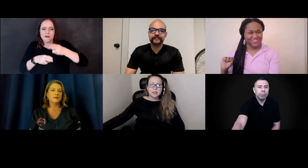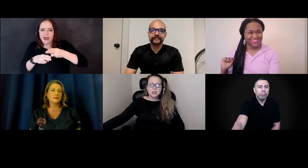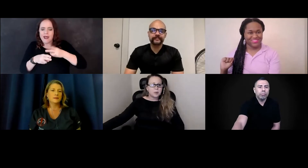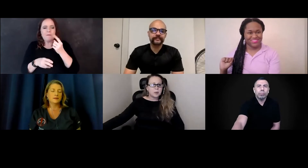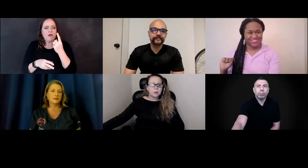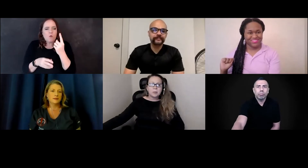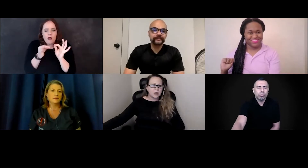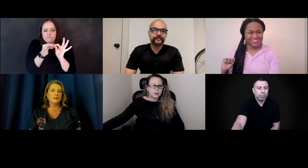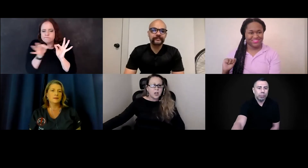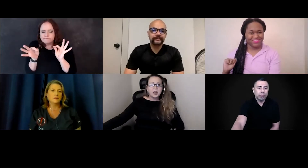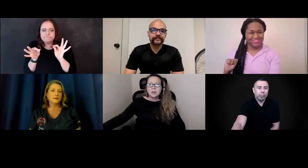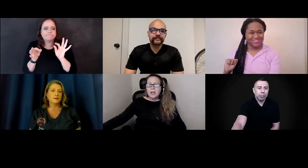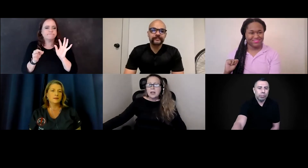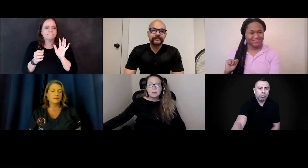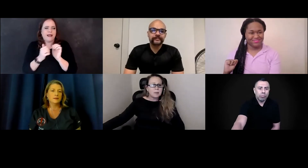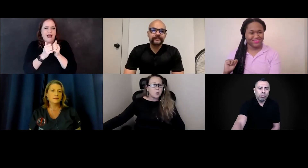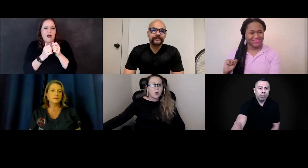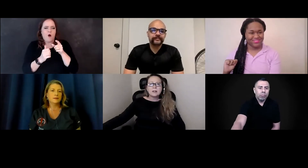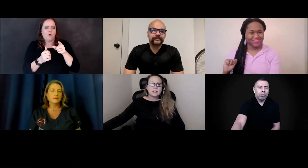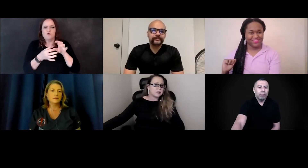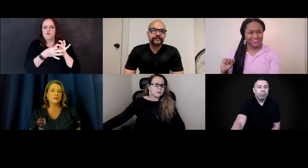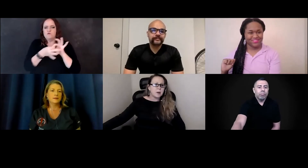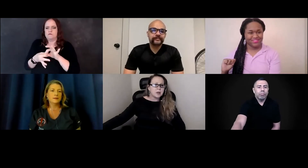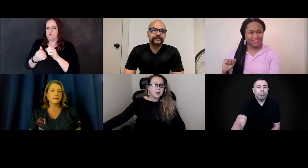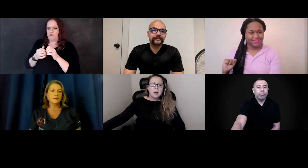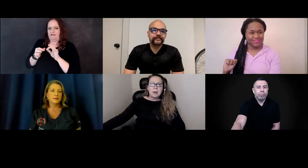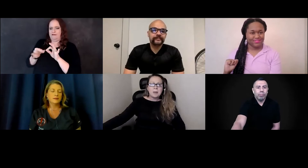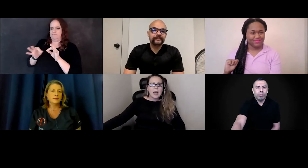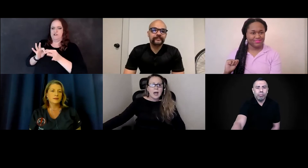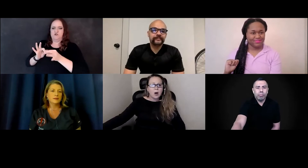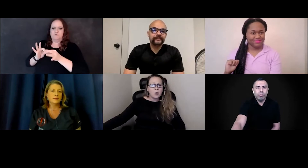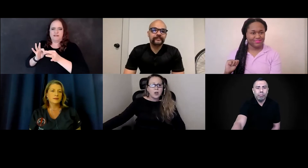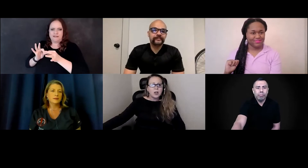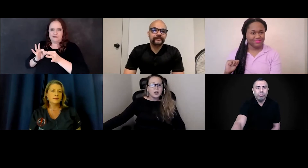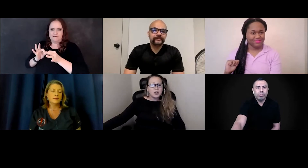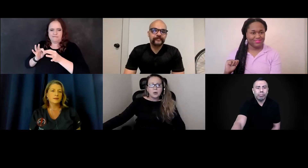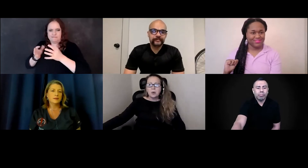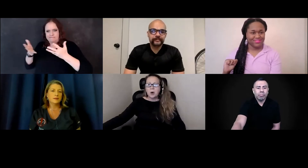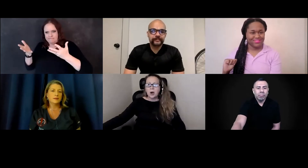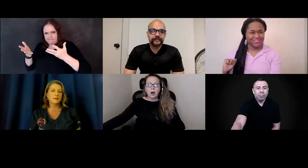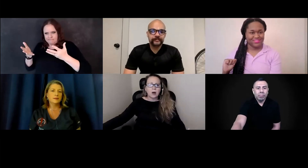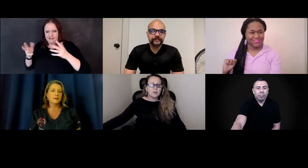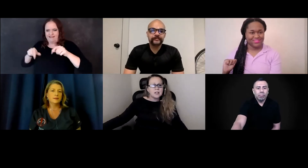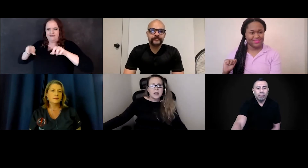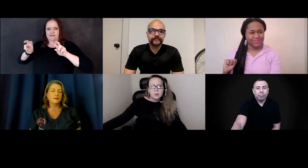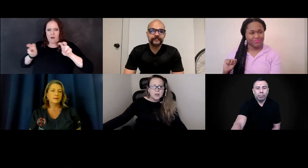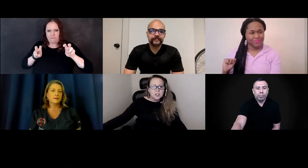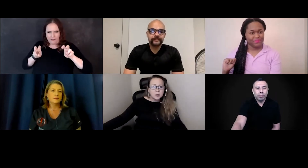be brief your name and one sentence about you, maybe how you are affiliated with the